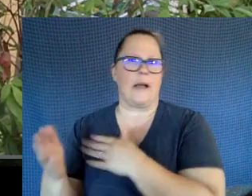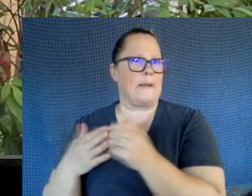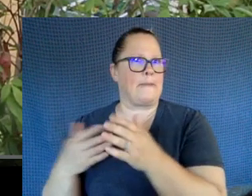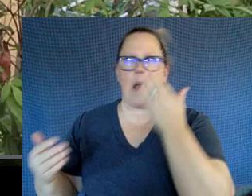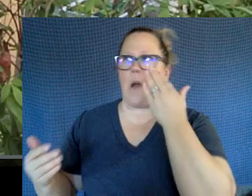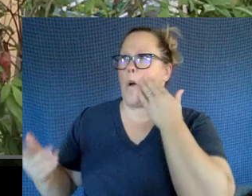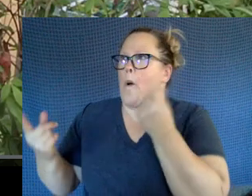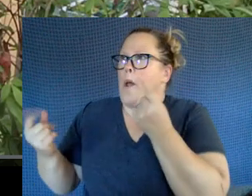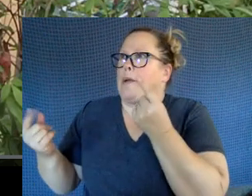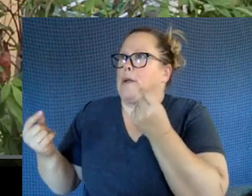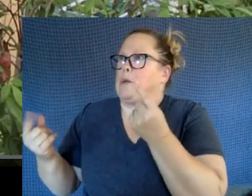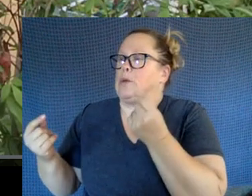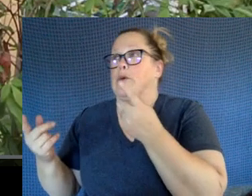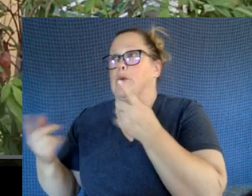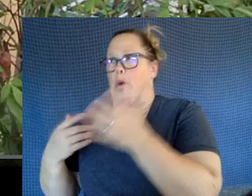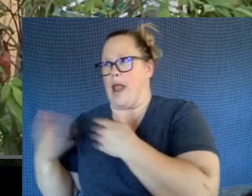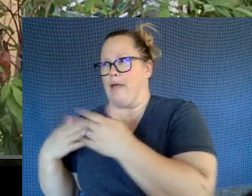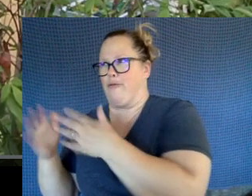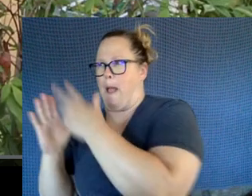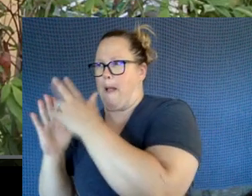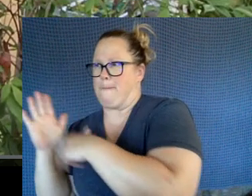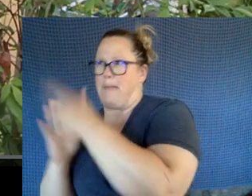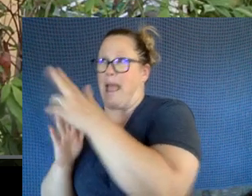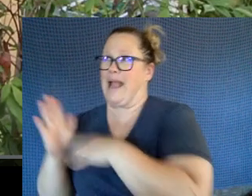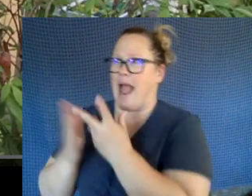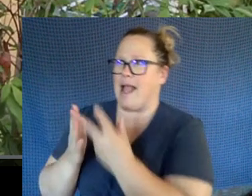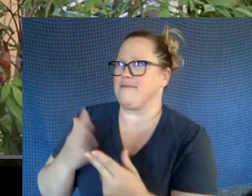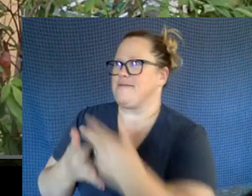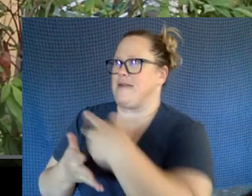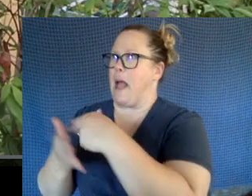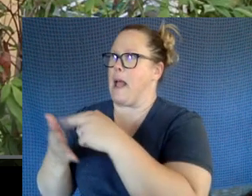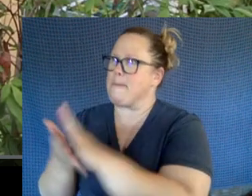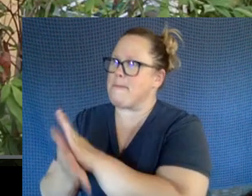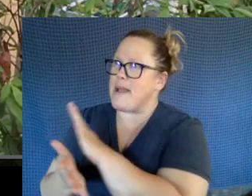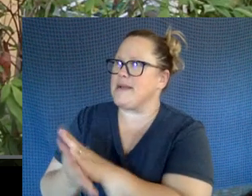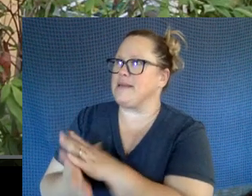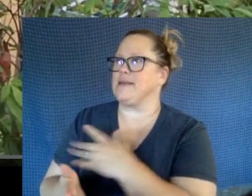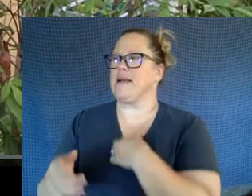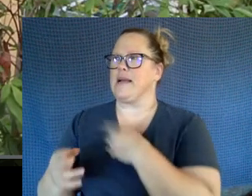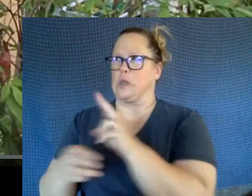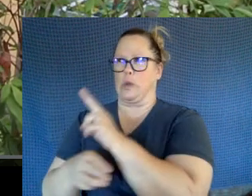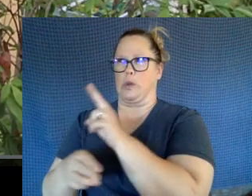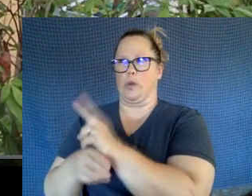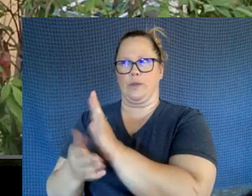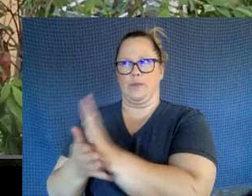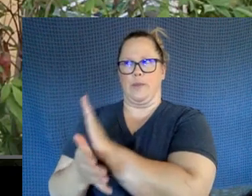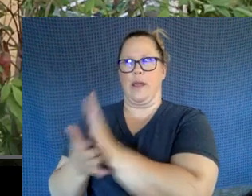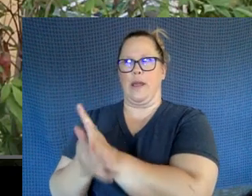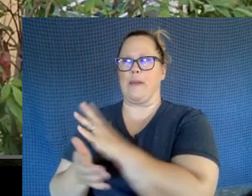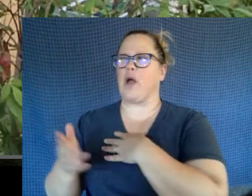I paint cut and paste. I use paper, fabrics, photos and nothing goes to waste.